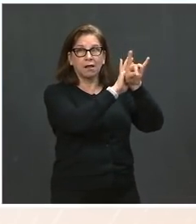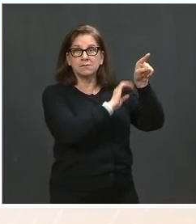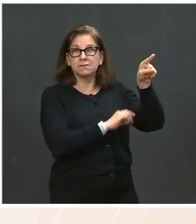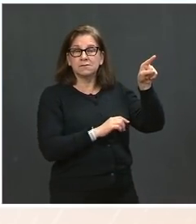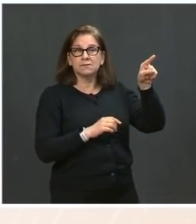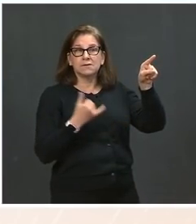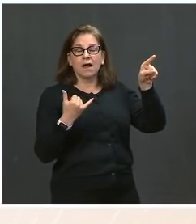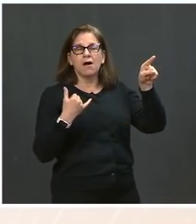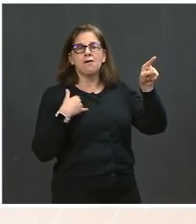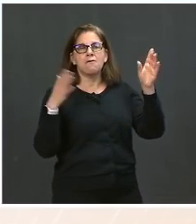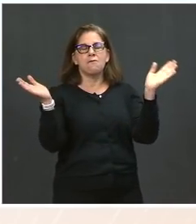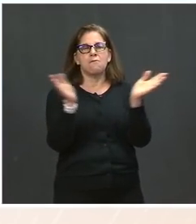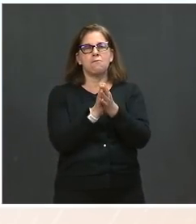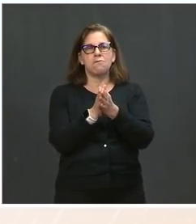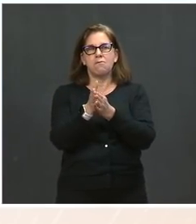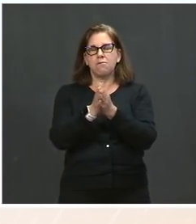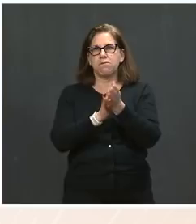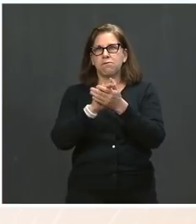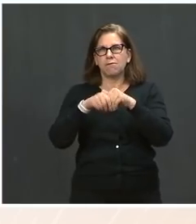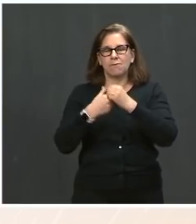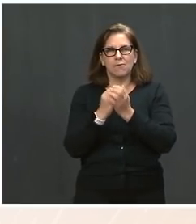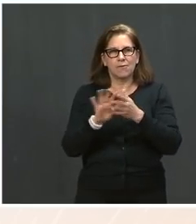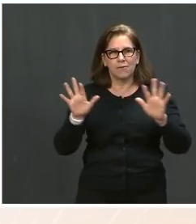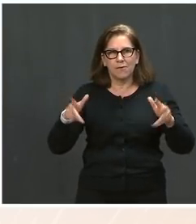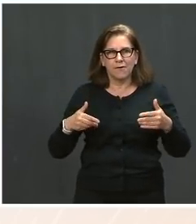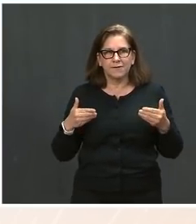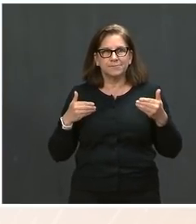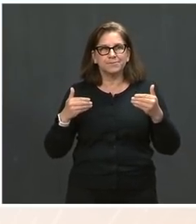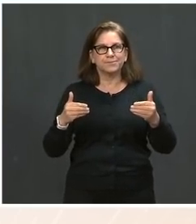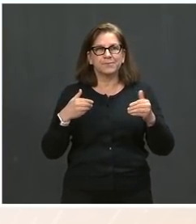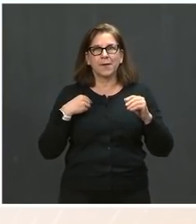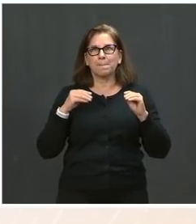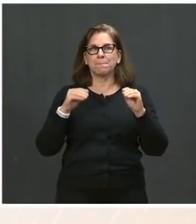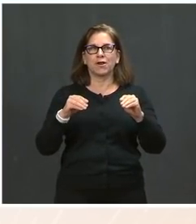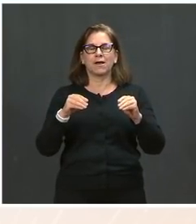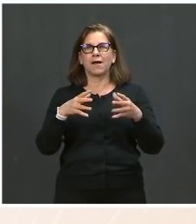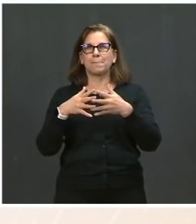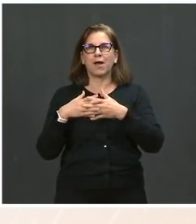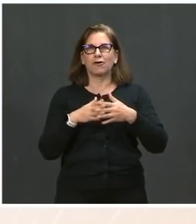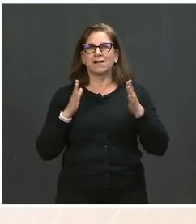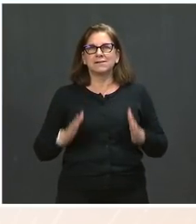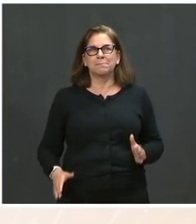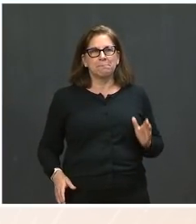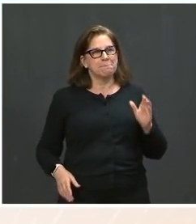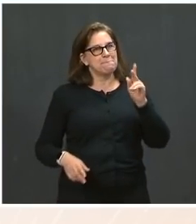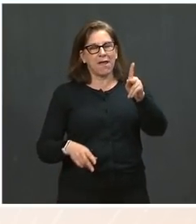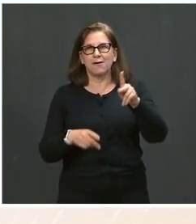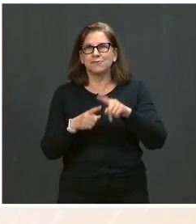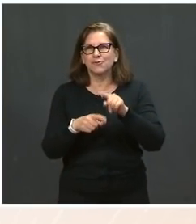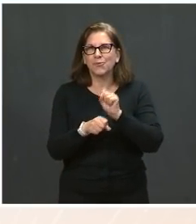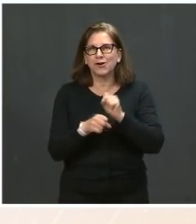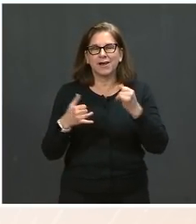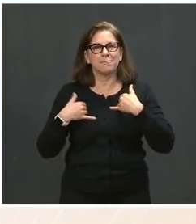and we're going to put America to work. And I'm happy to take any questions. Ms. Psaki: Let's start. Zeke. The Press: Thank you, Secretary.